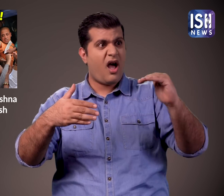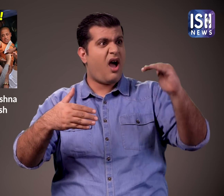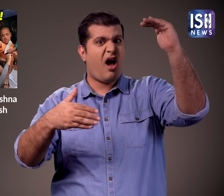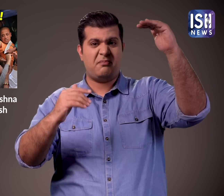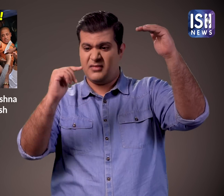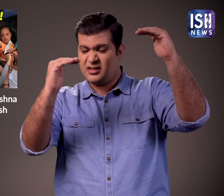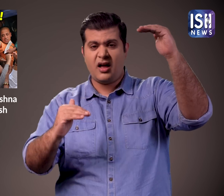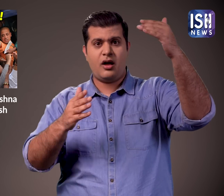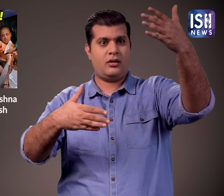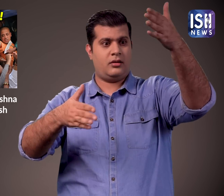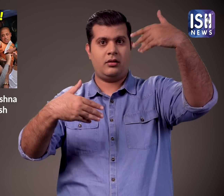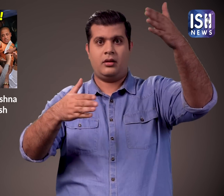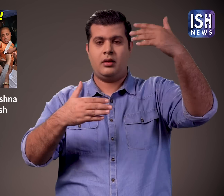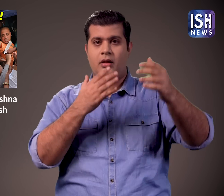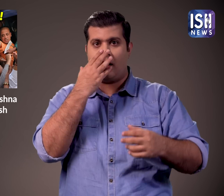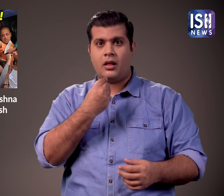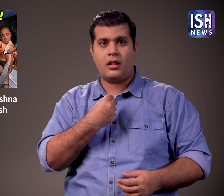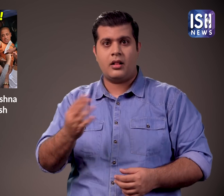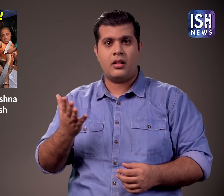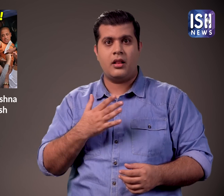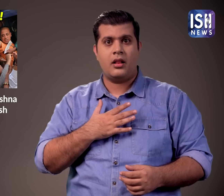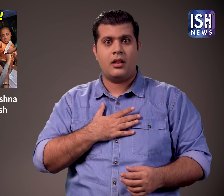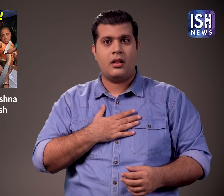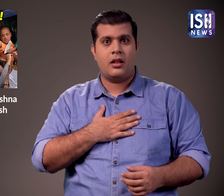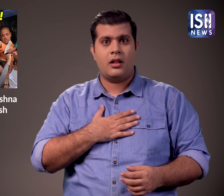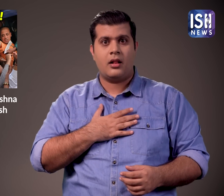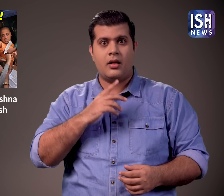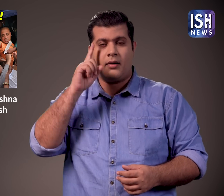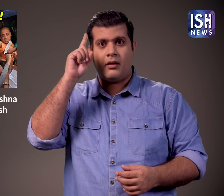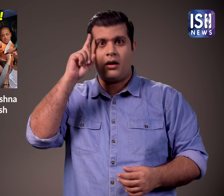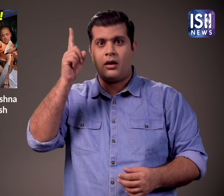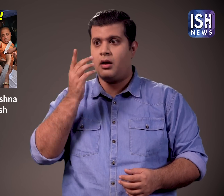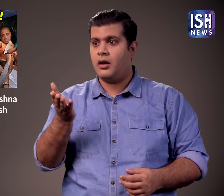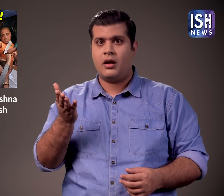It was seen as a big disrespect towards the nation.